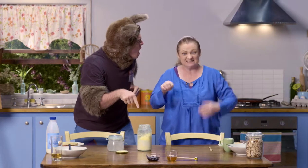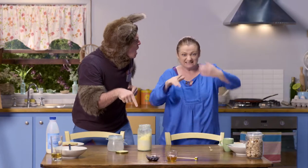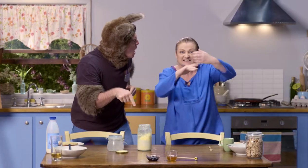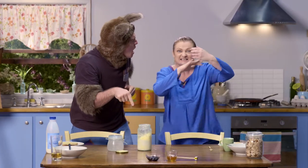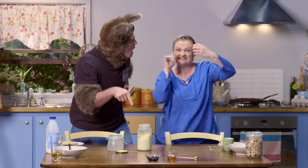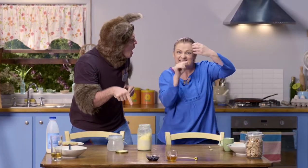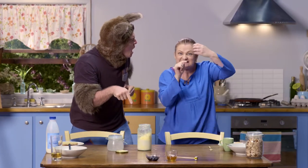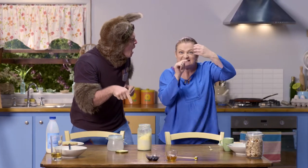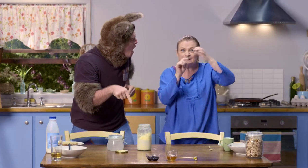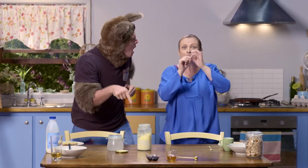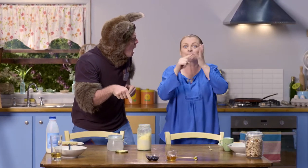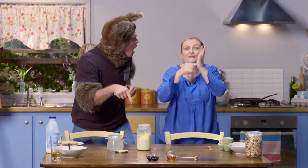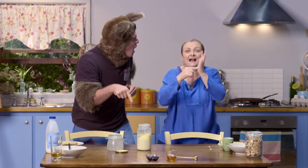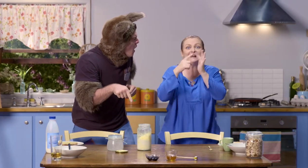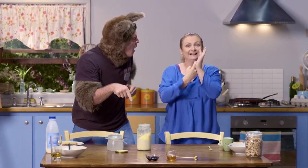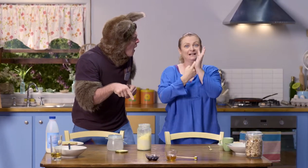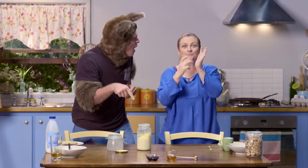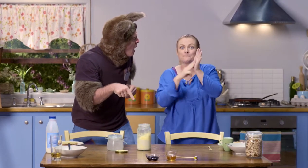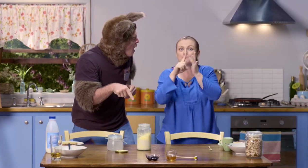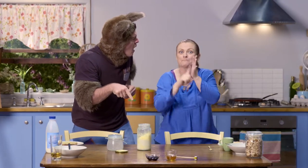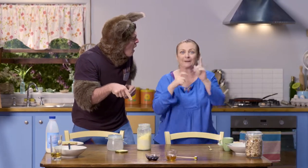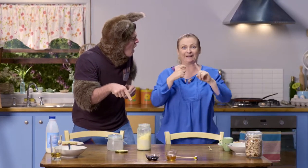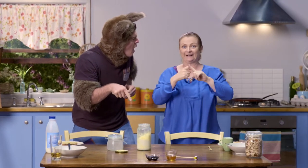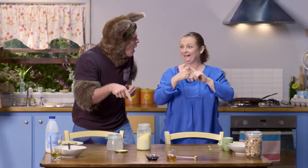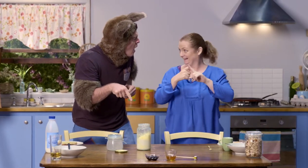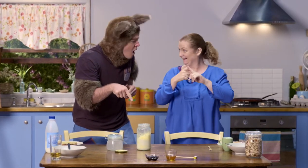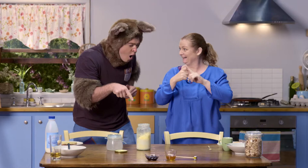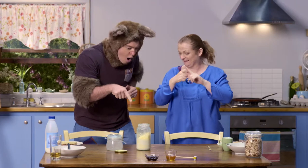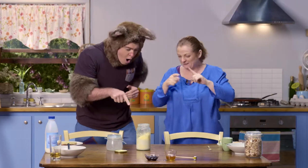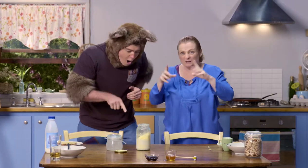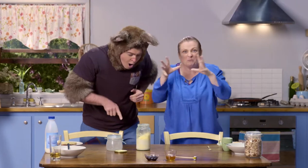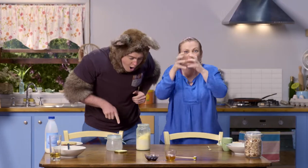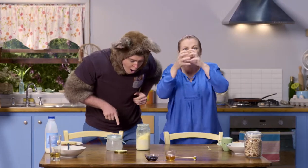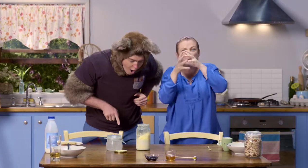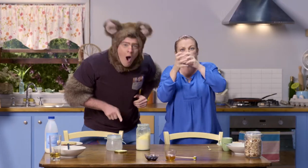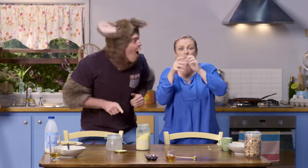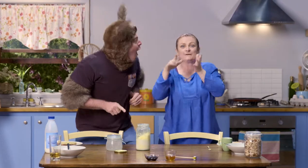That liquid stuff is the buttermilk. Oh.